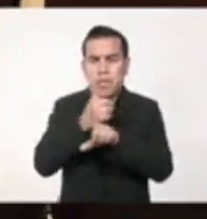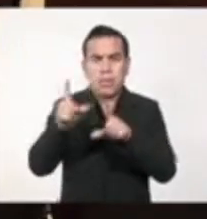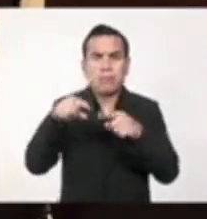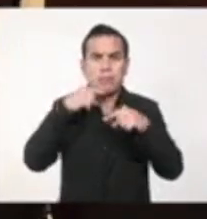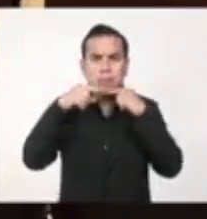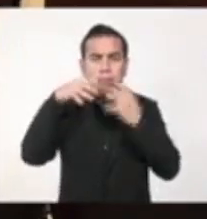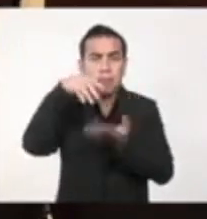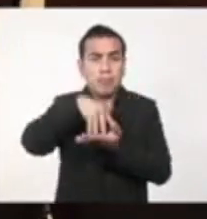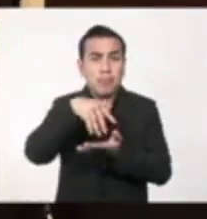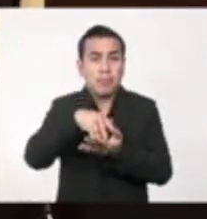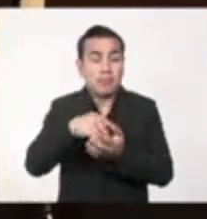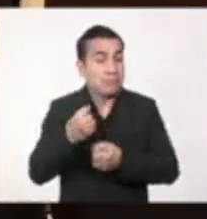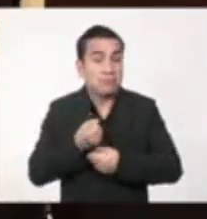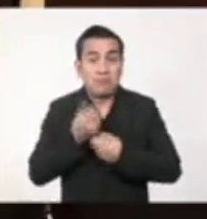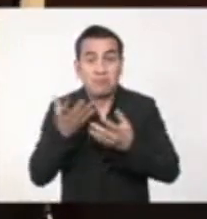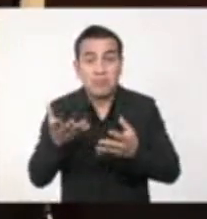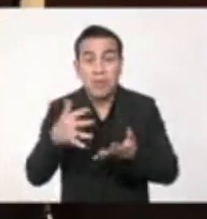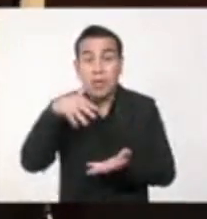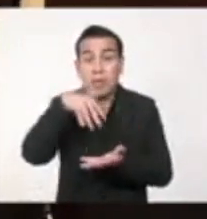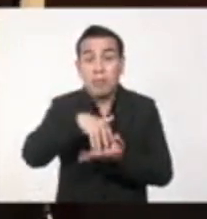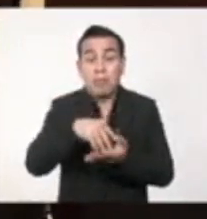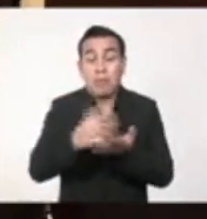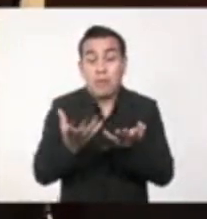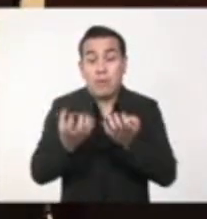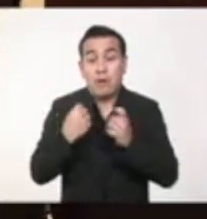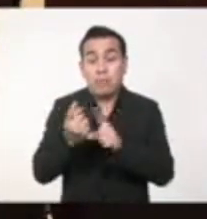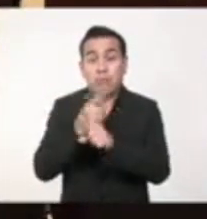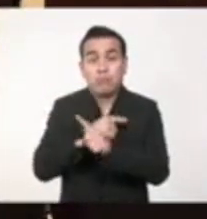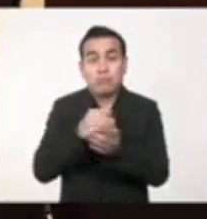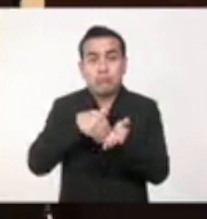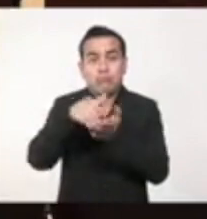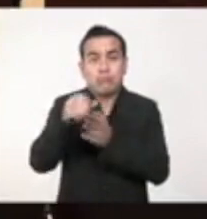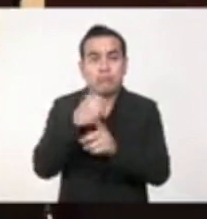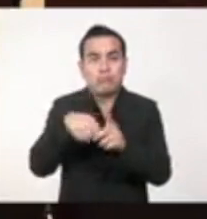no le dijeron que era lo que el pueblo pedía, ¿de qué lado